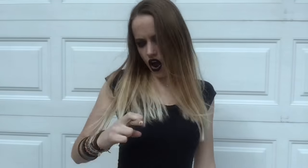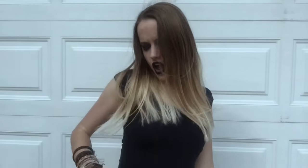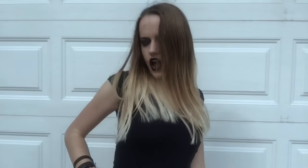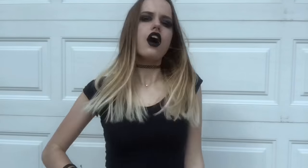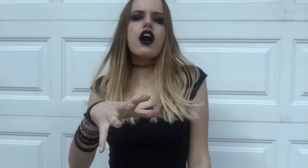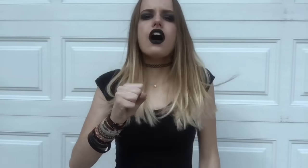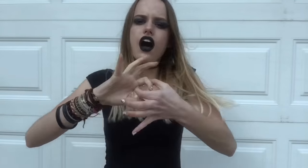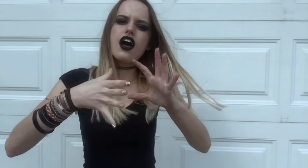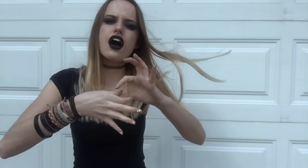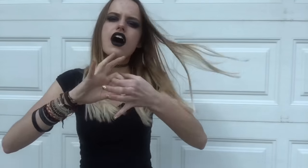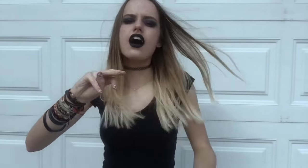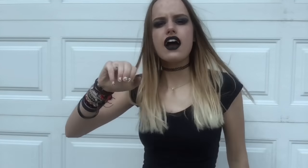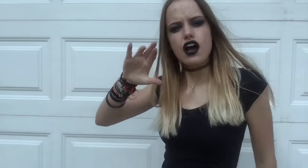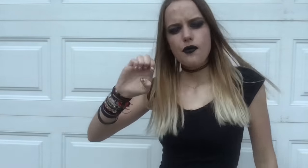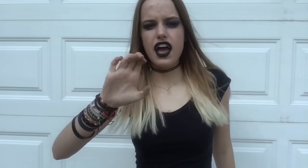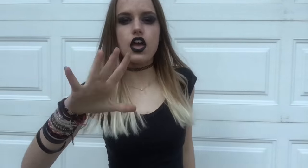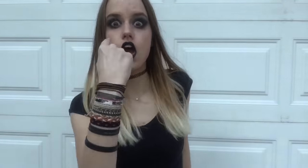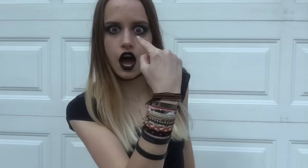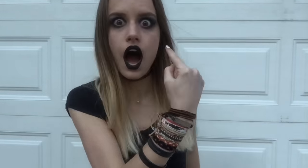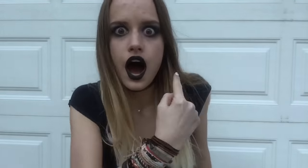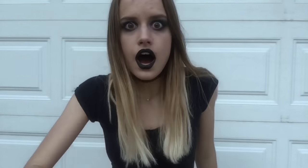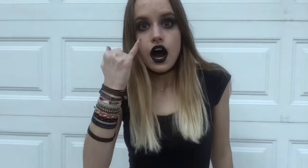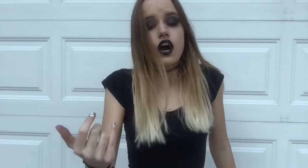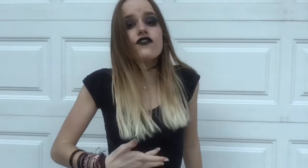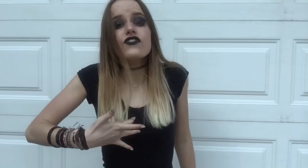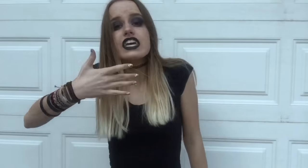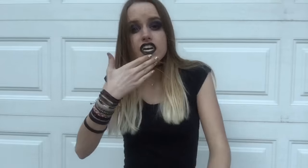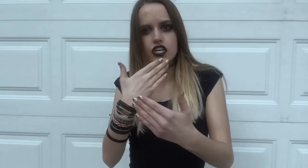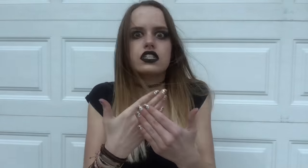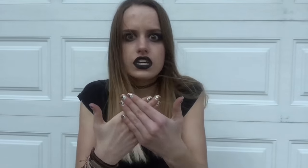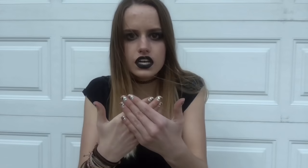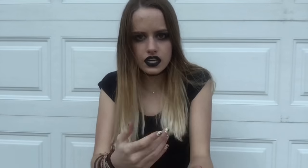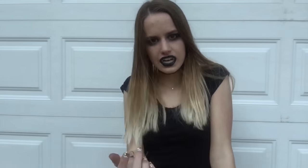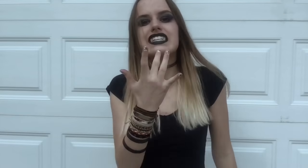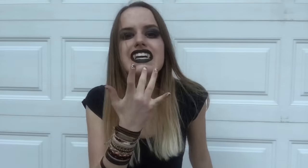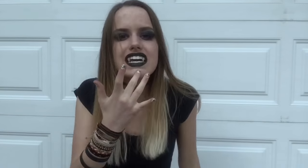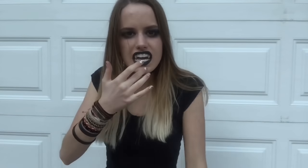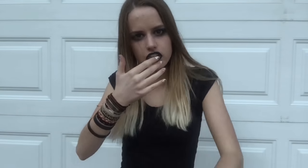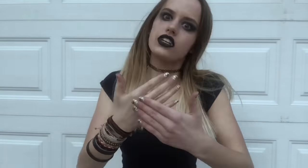Snatch your chain and mace your eyes If it feels good Tastes good